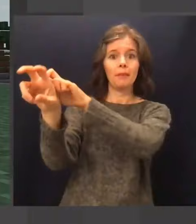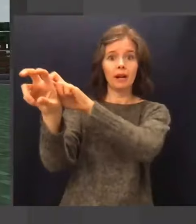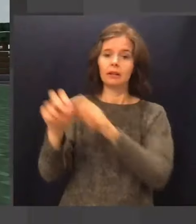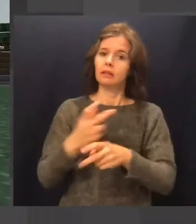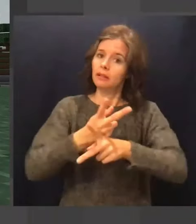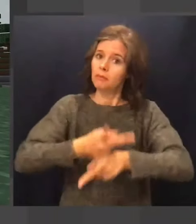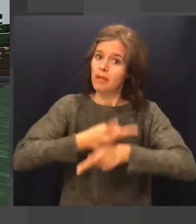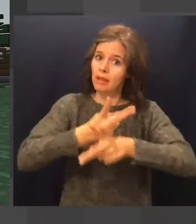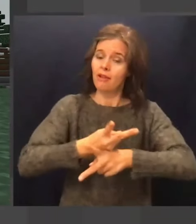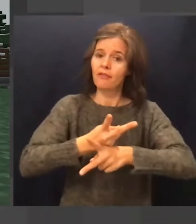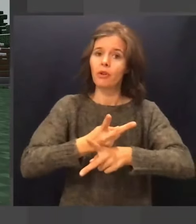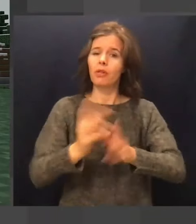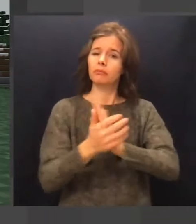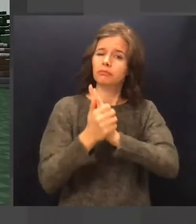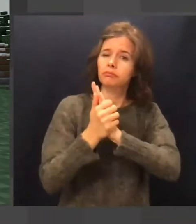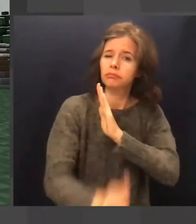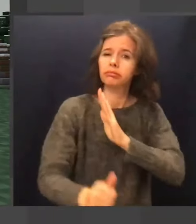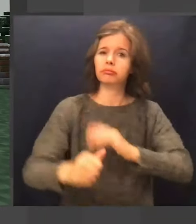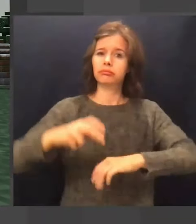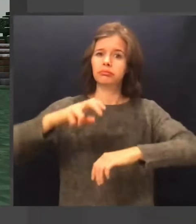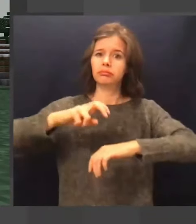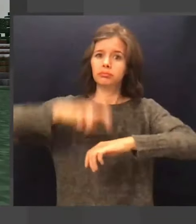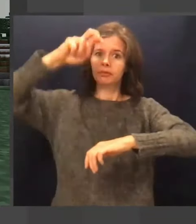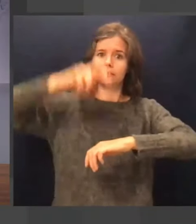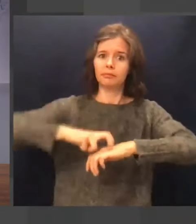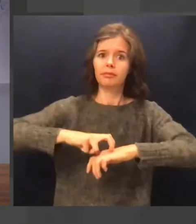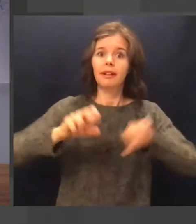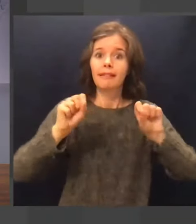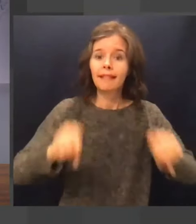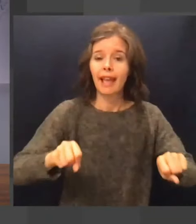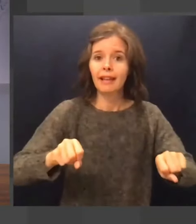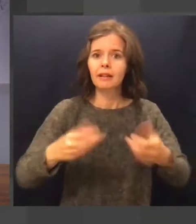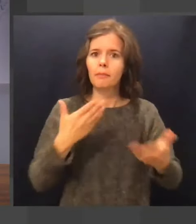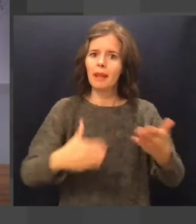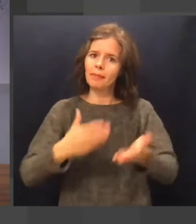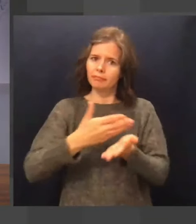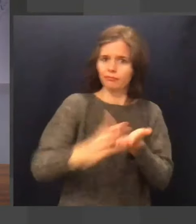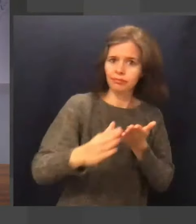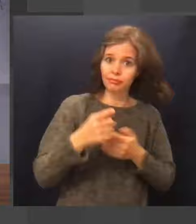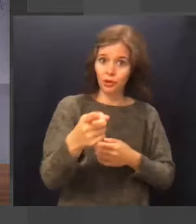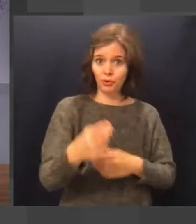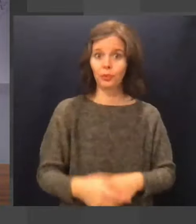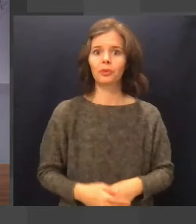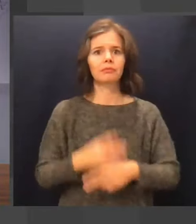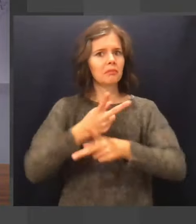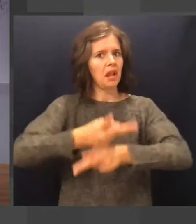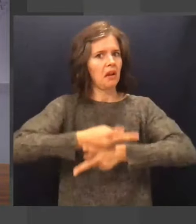THEY ALSO HAVE EXCELLENT JUMPING